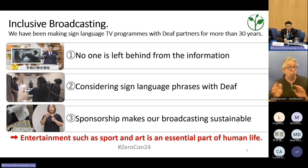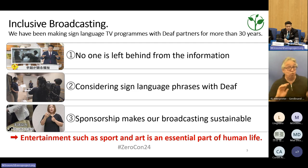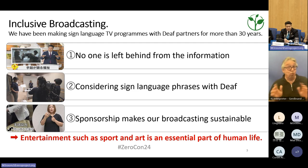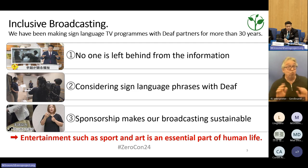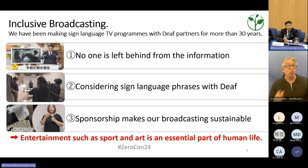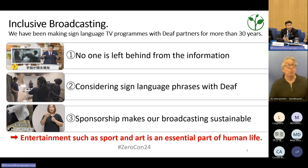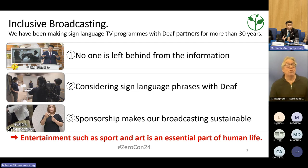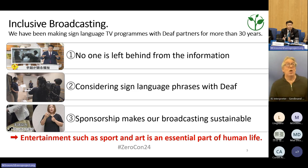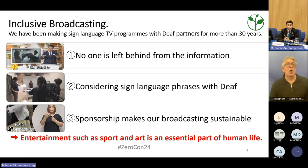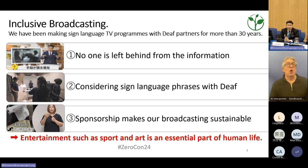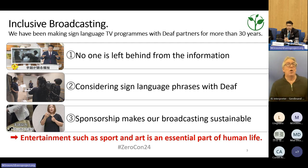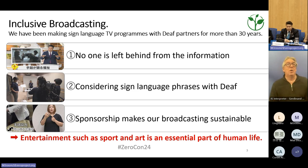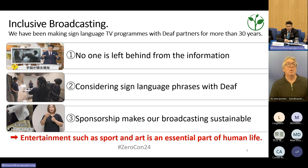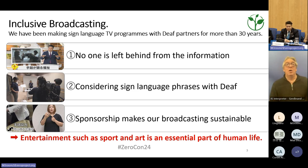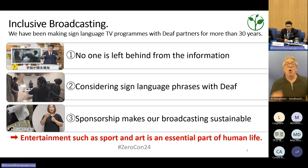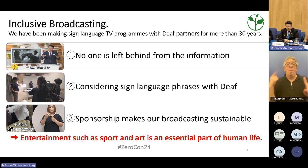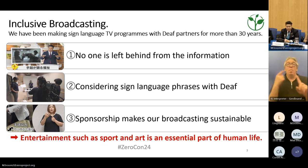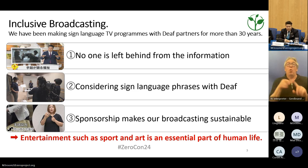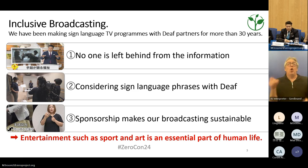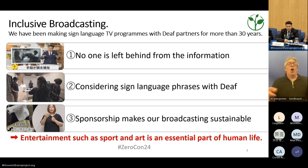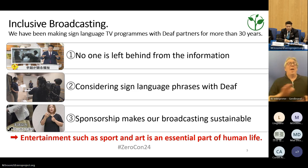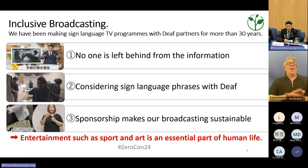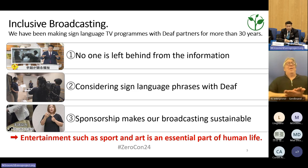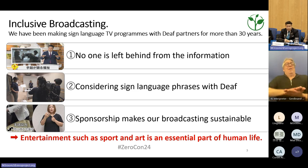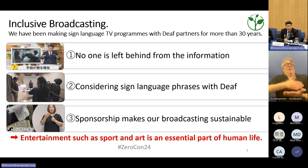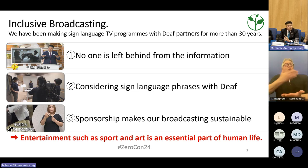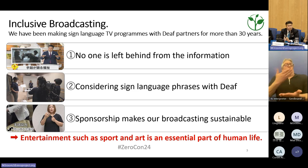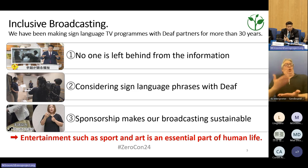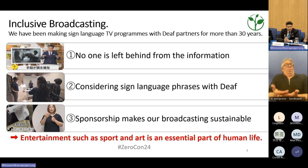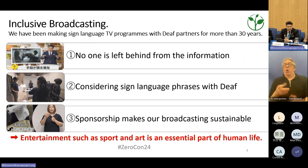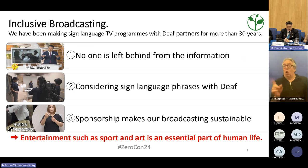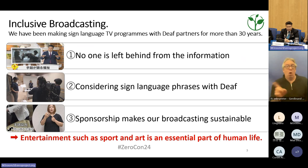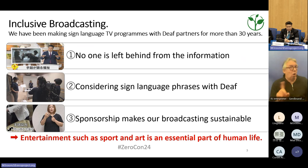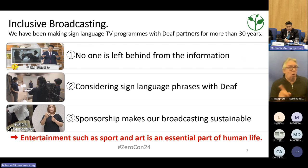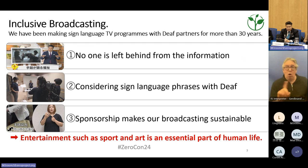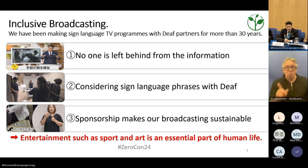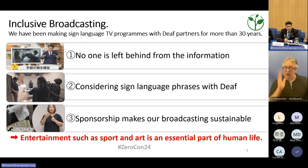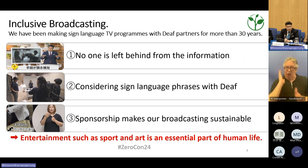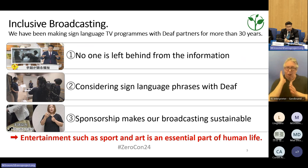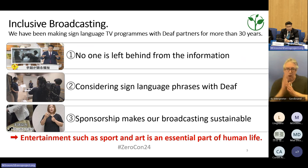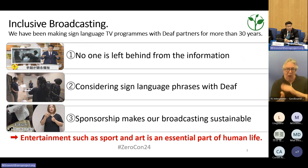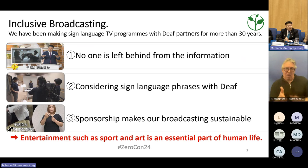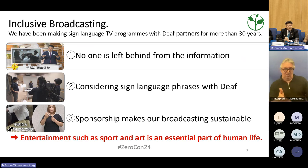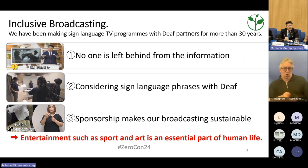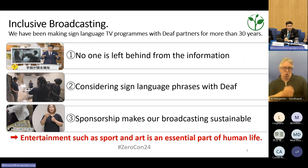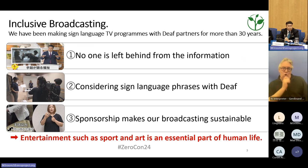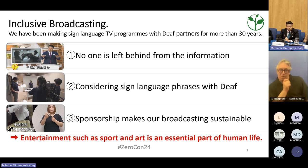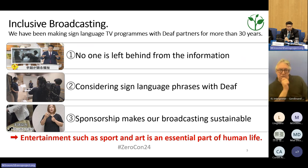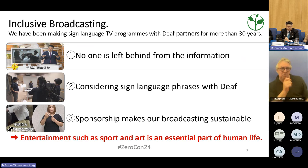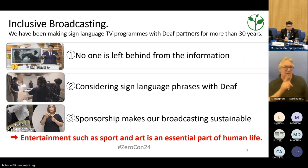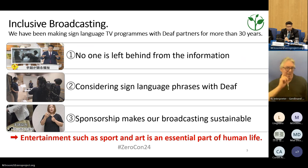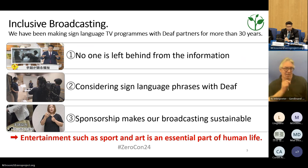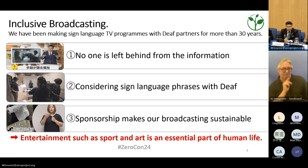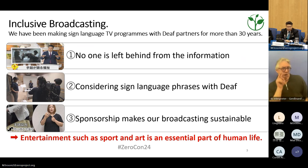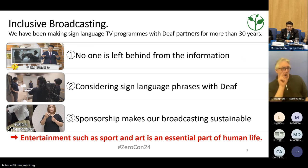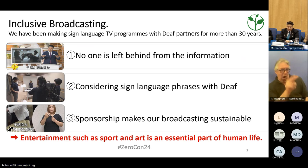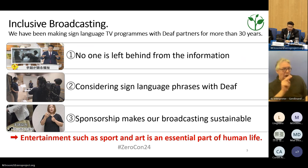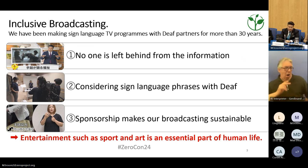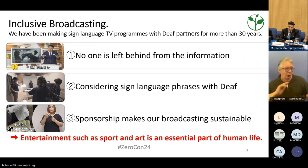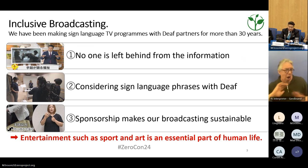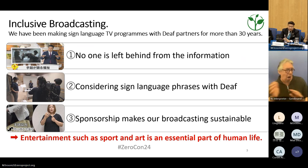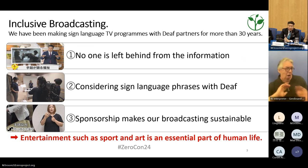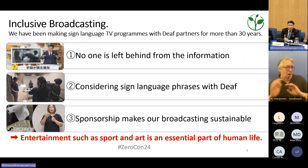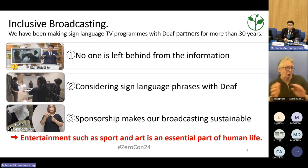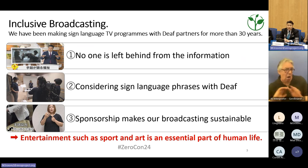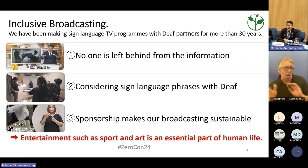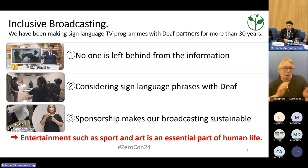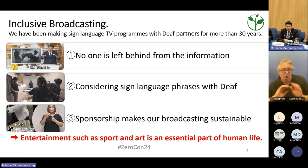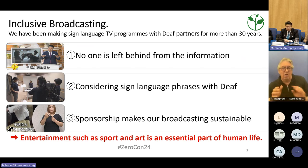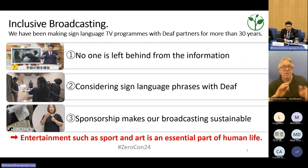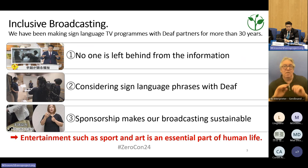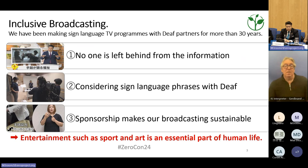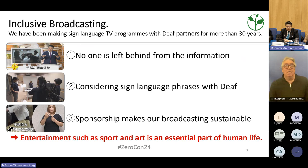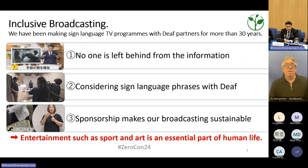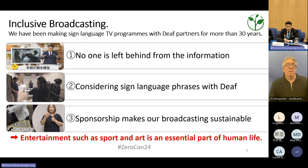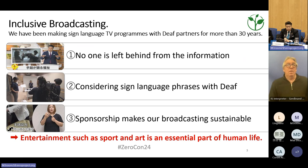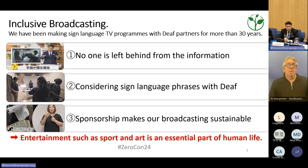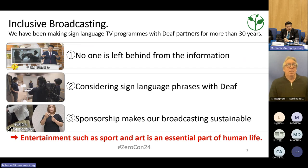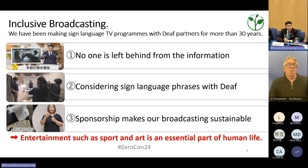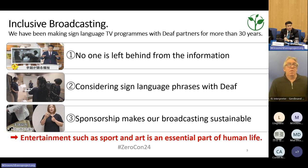not just interpretation. It was live commentary, signed by the deaf. Our main goal is to realise